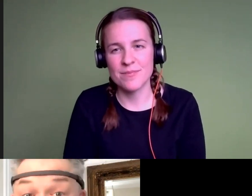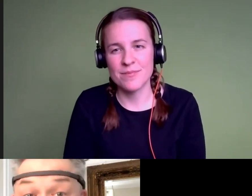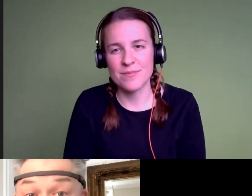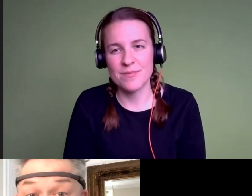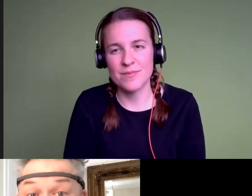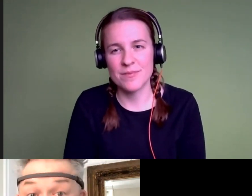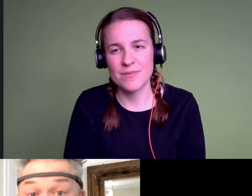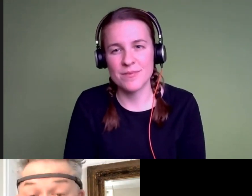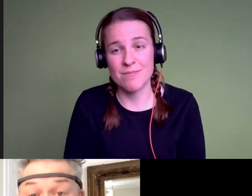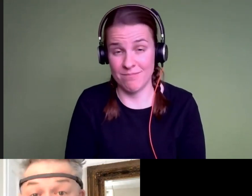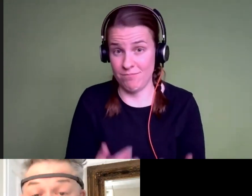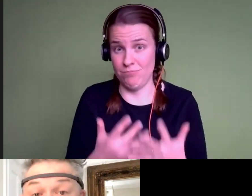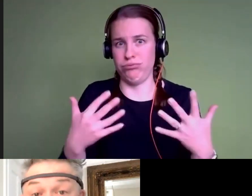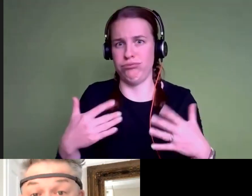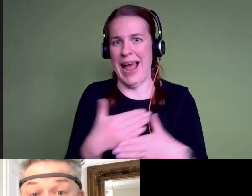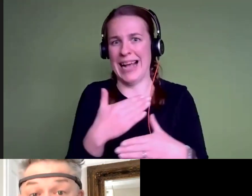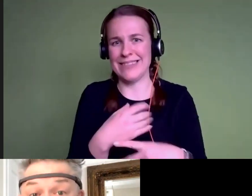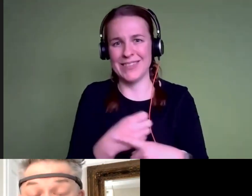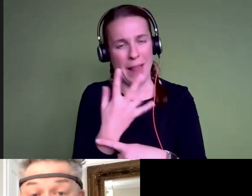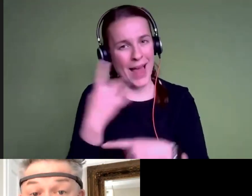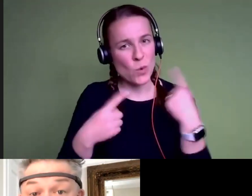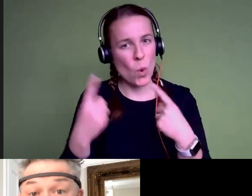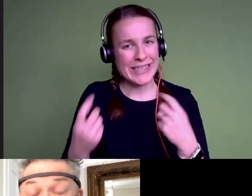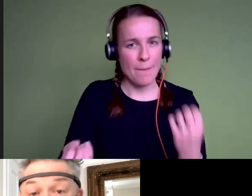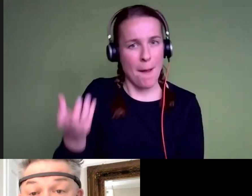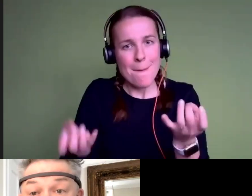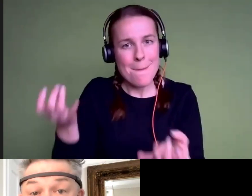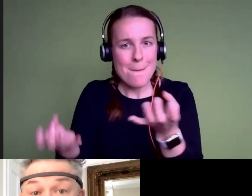If you give me a thumbs up when you can hear the music